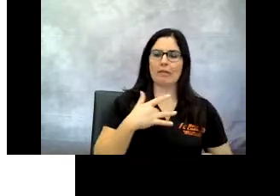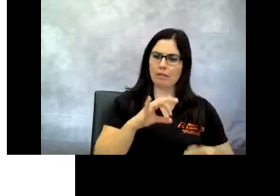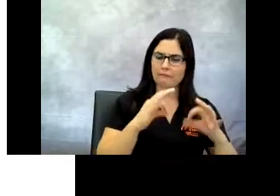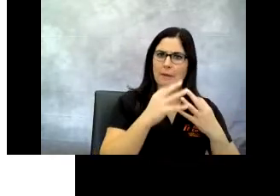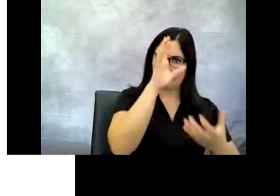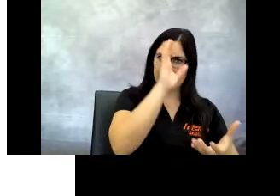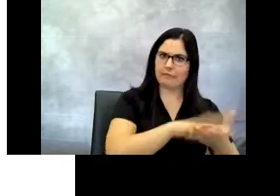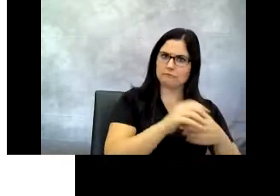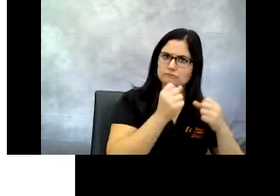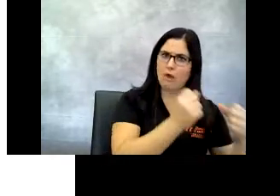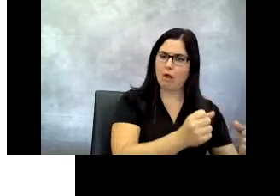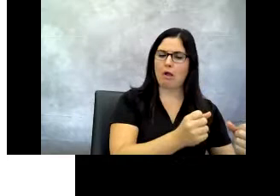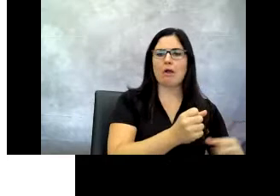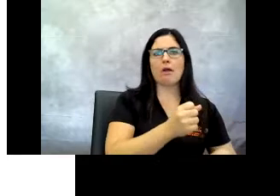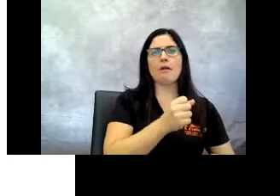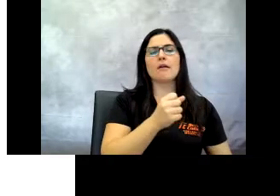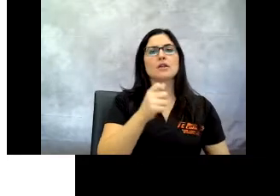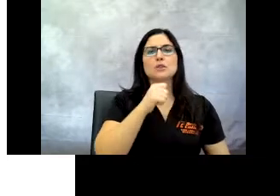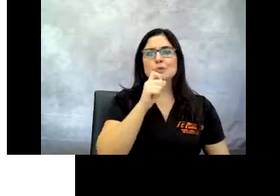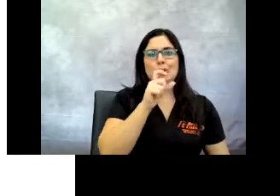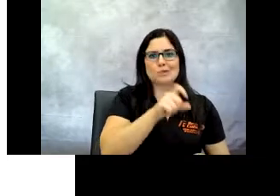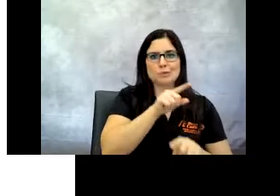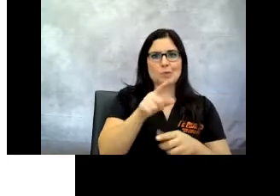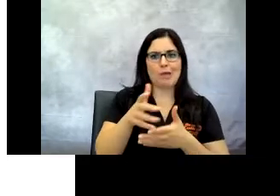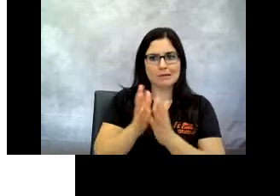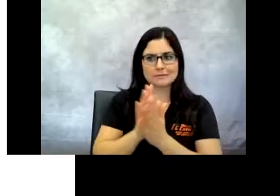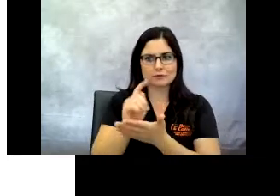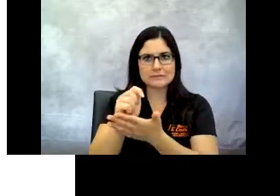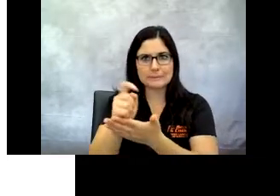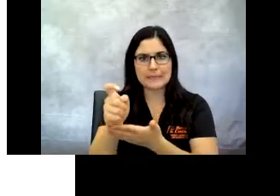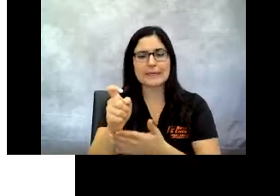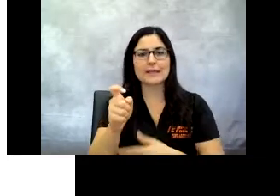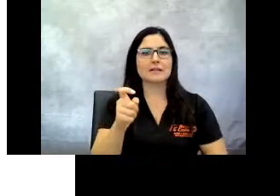They may have emotional restraint and avoiding that shame.